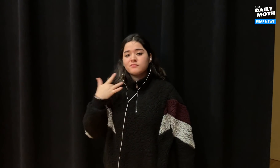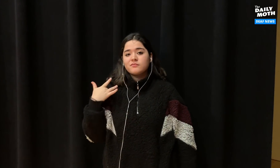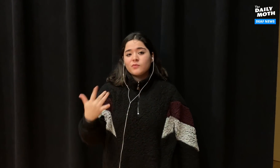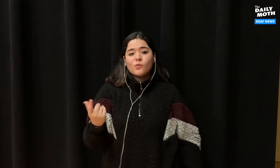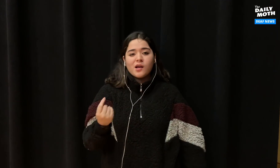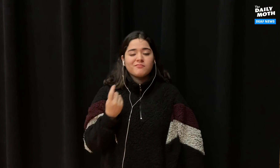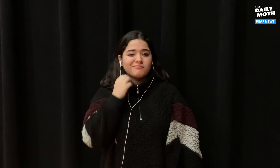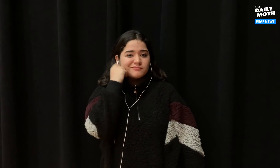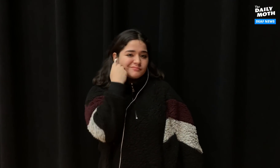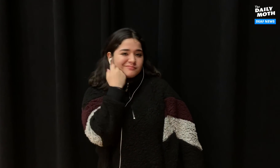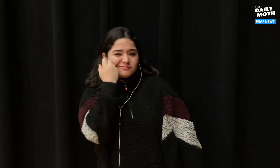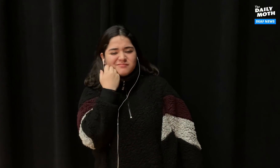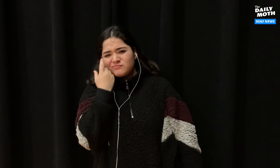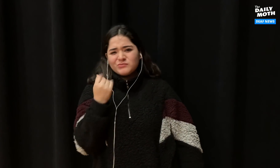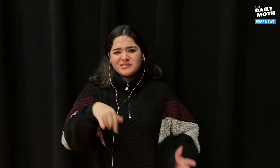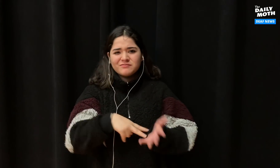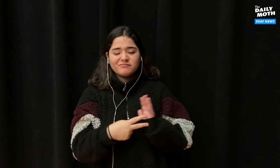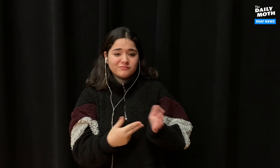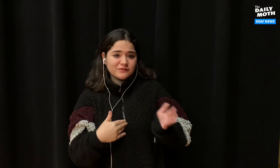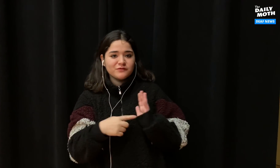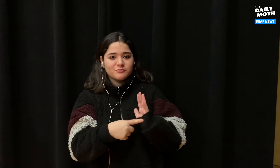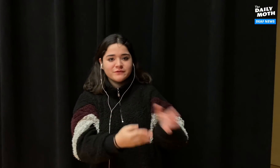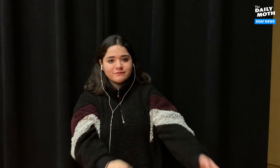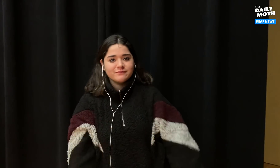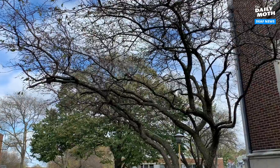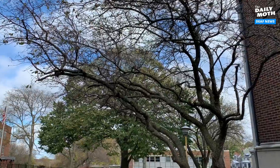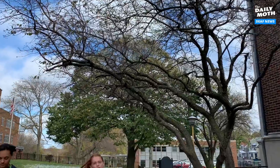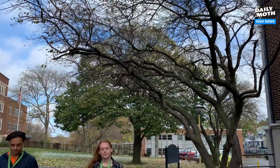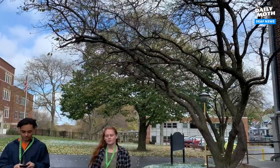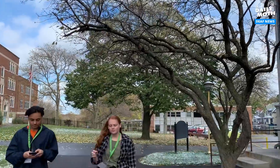Second Deaf Bing is we do this. What does that mean? Here’s an example.